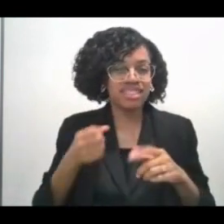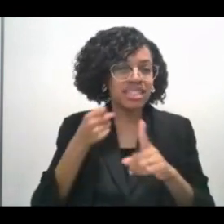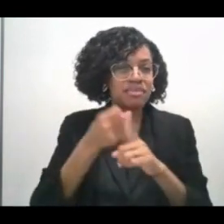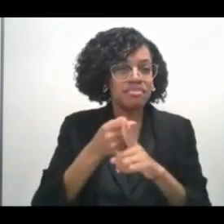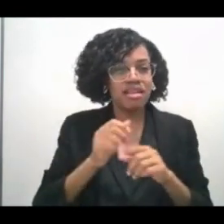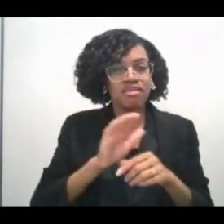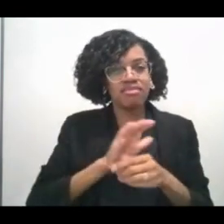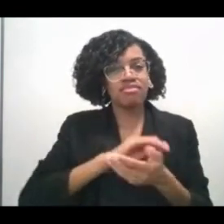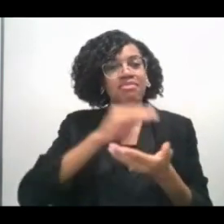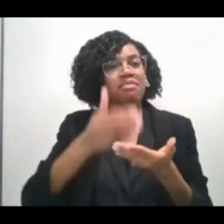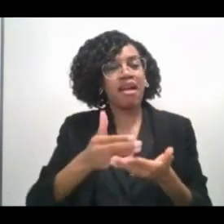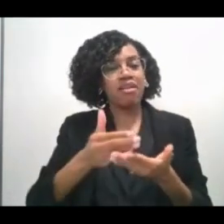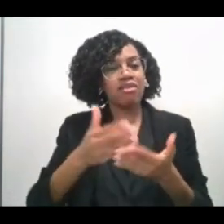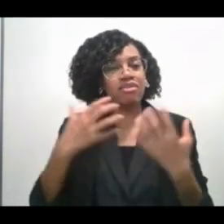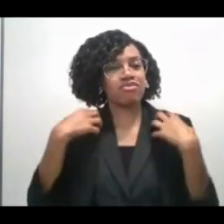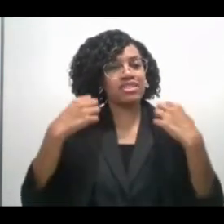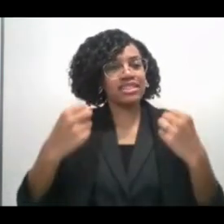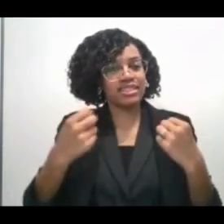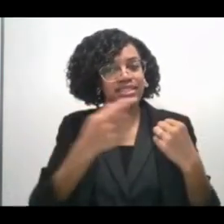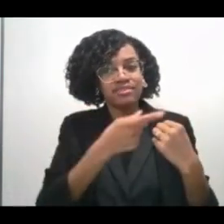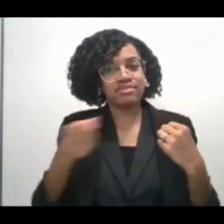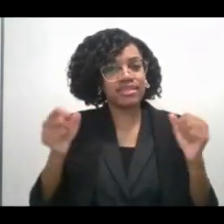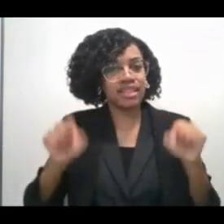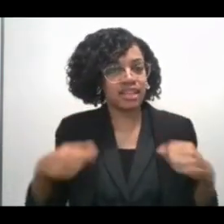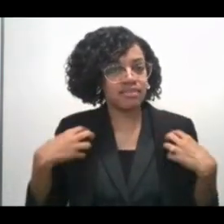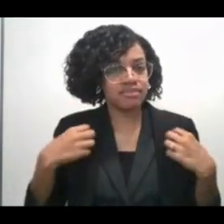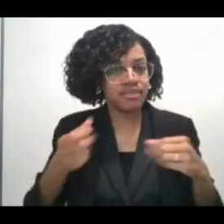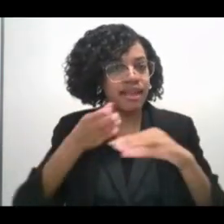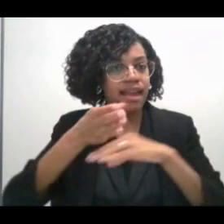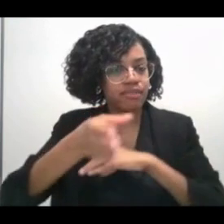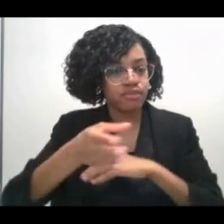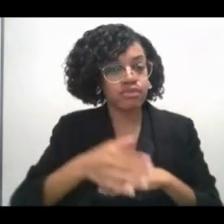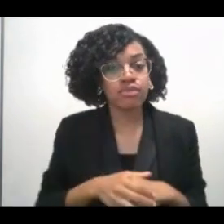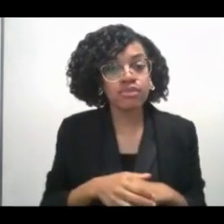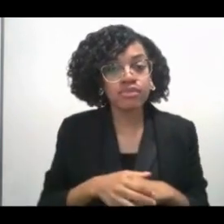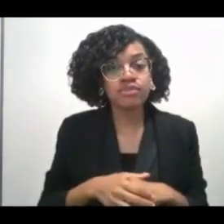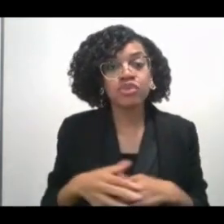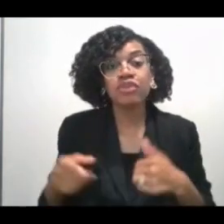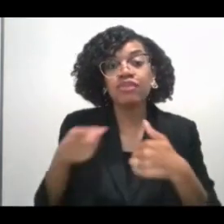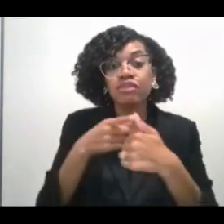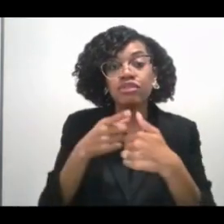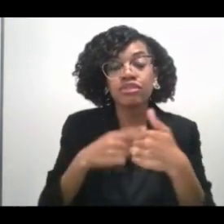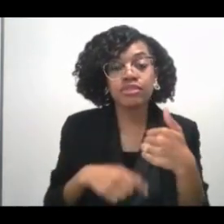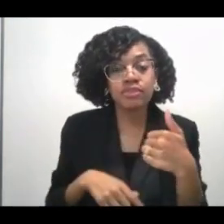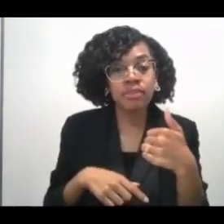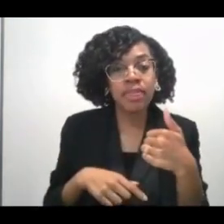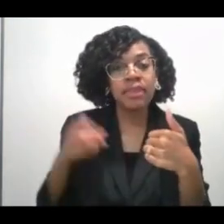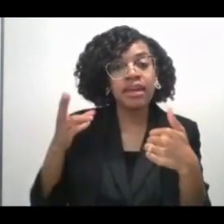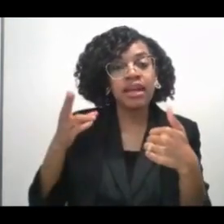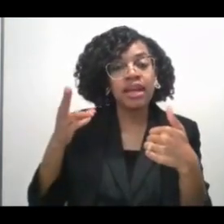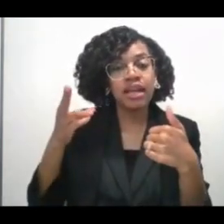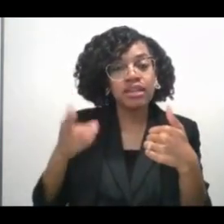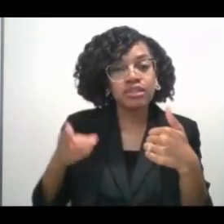ways that the historic the precedents of community forming